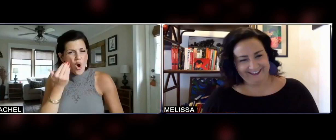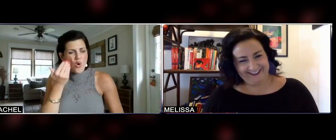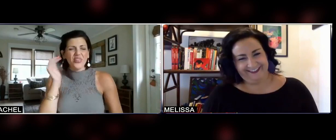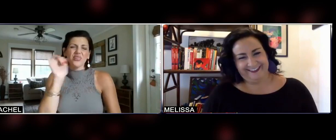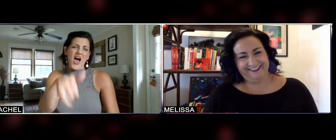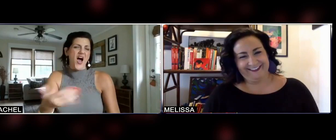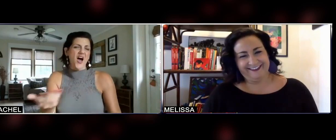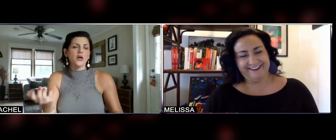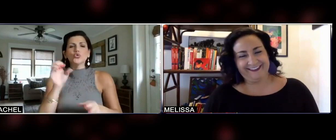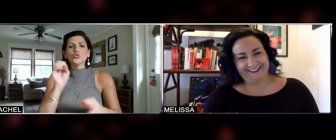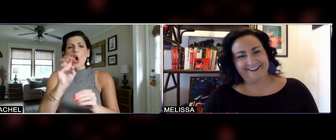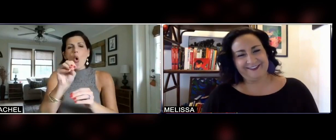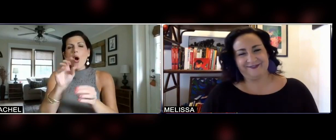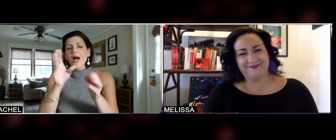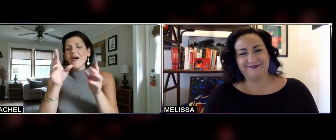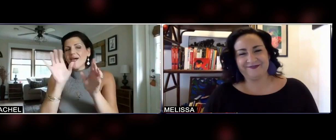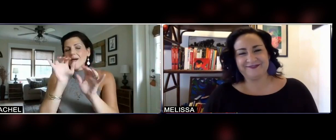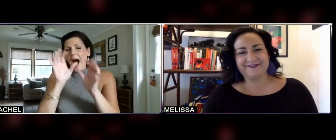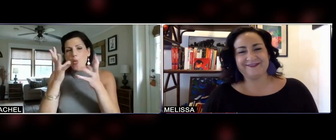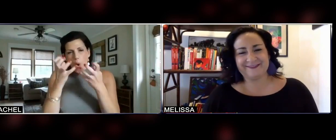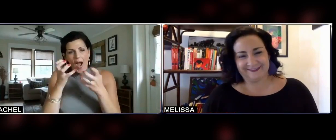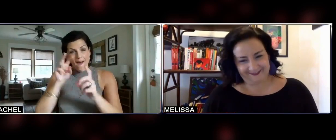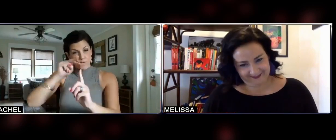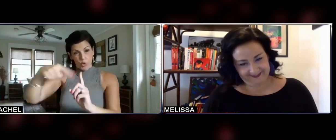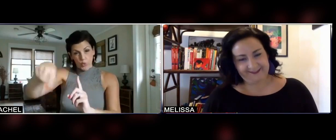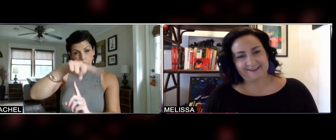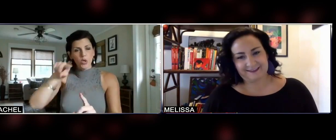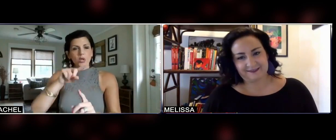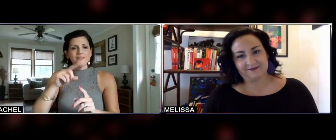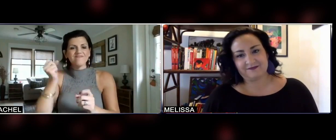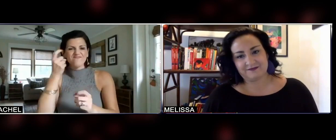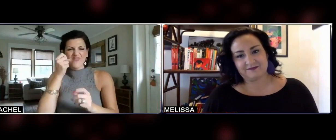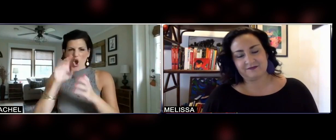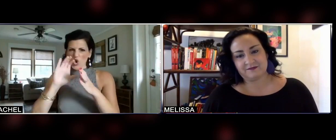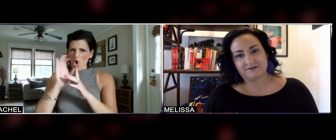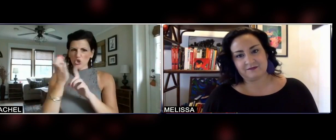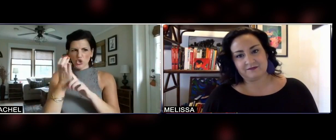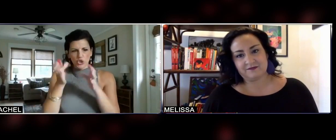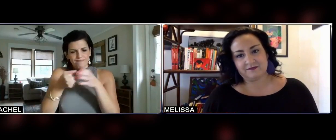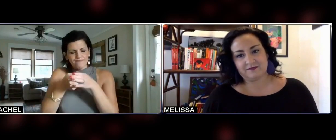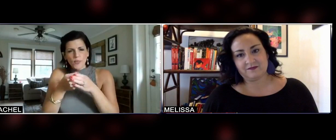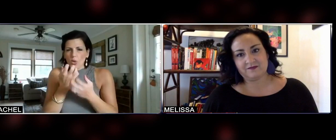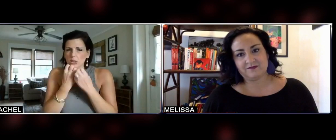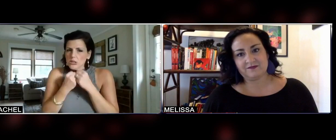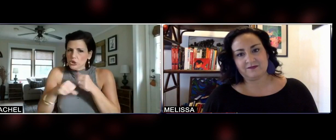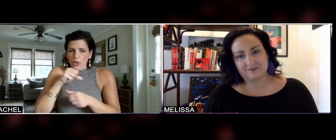I don't want everyone seeing all this culture and values